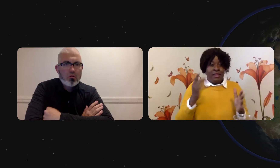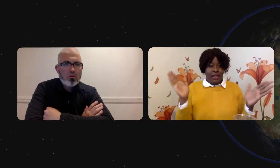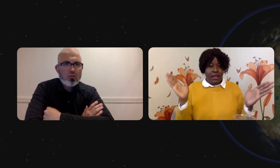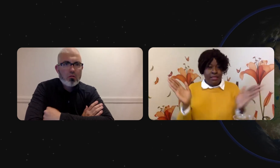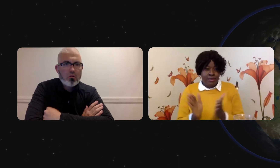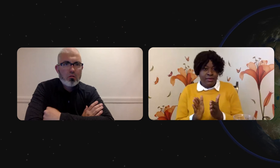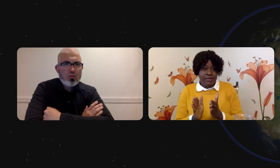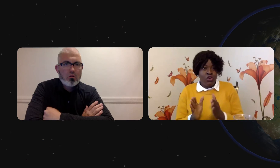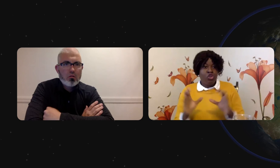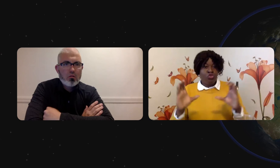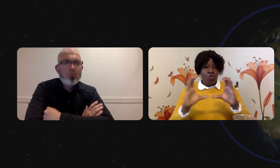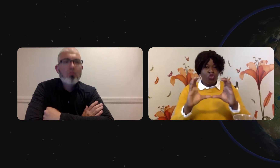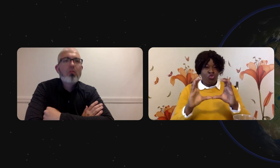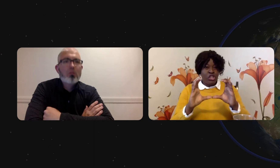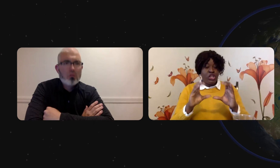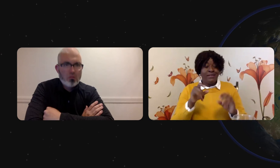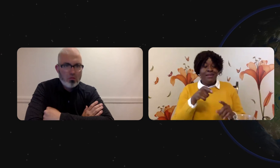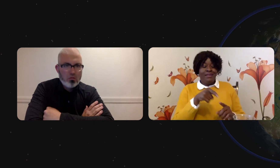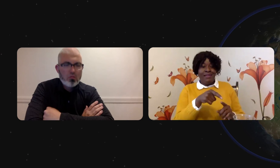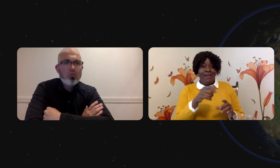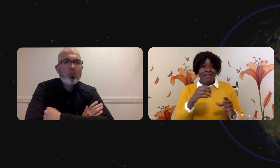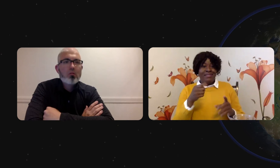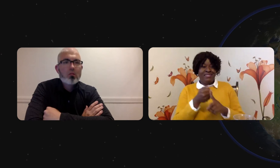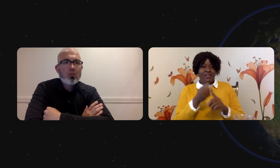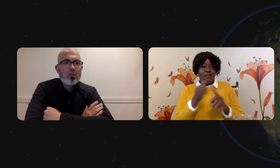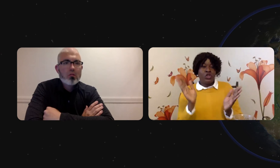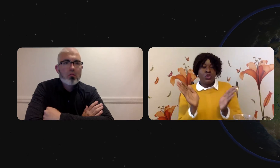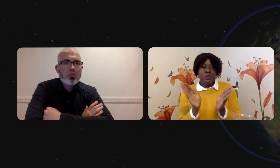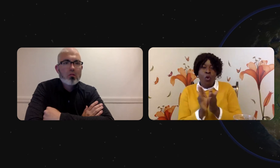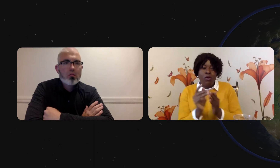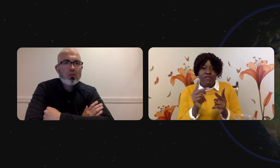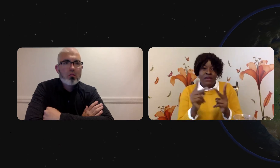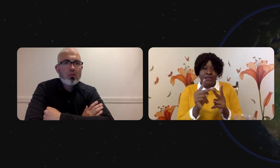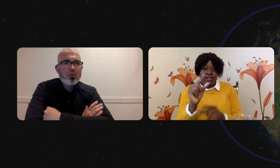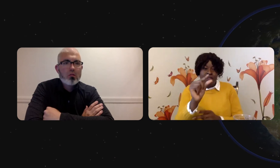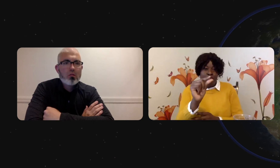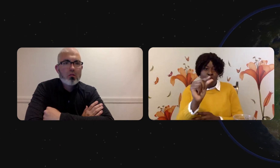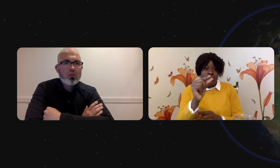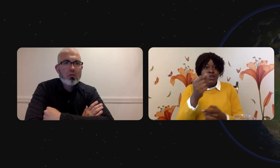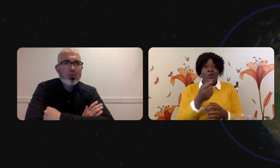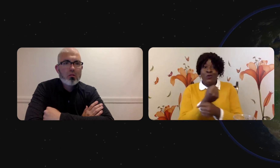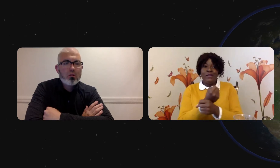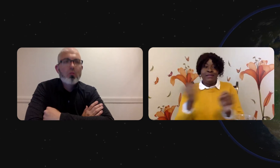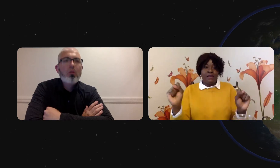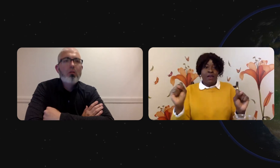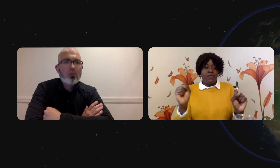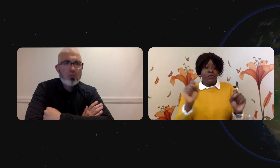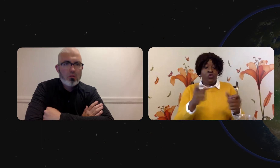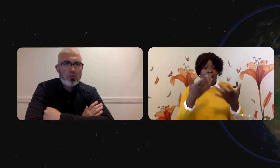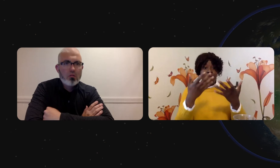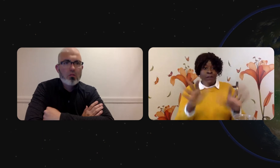That's what you will get on Amazon. Because it's a low concentration, it's very safe.